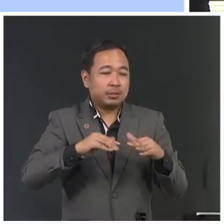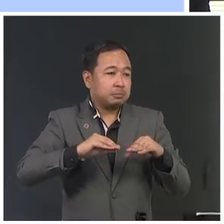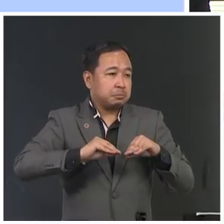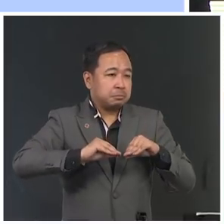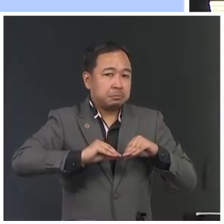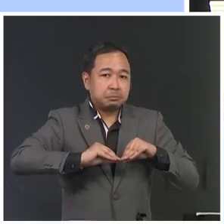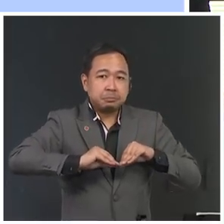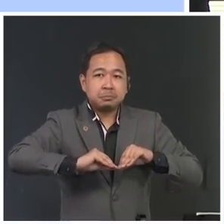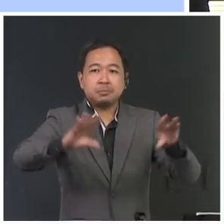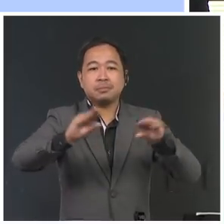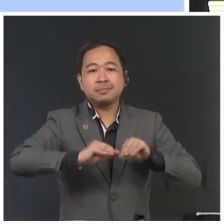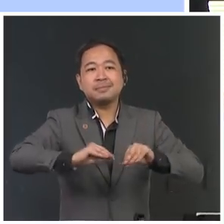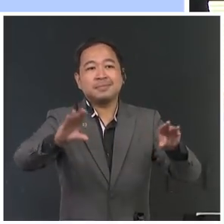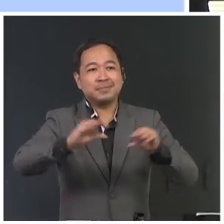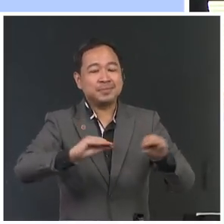So in our Prefecture, we created this handbook.